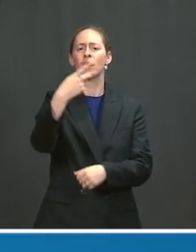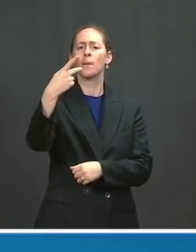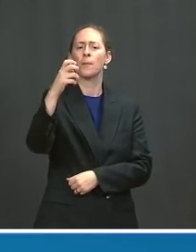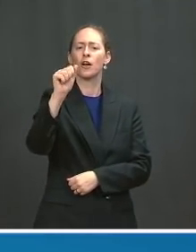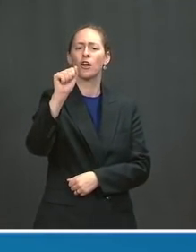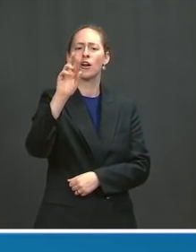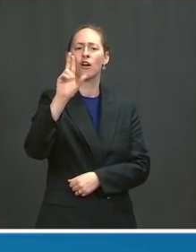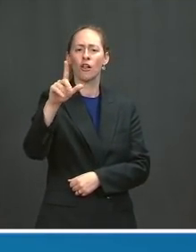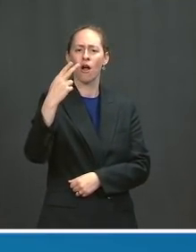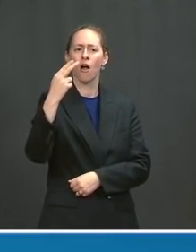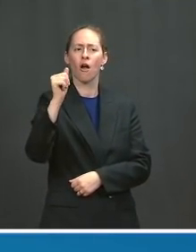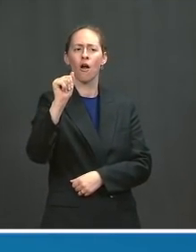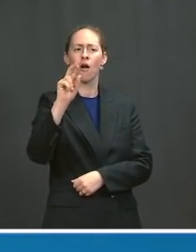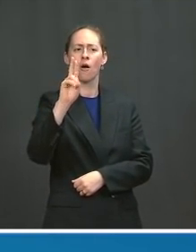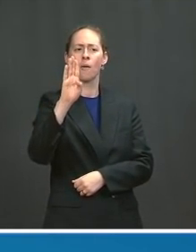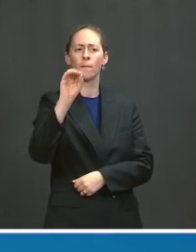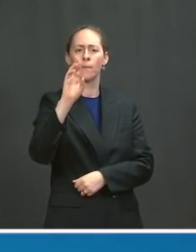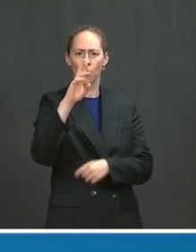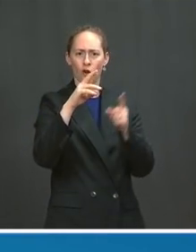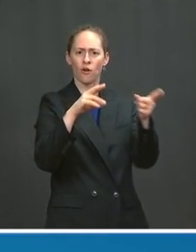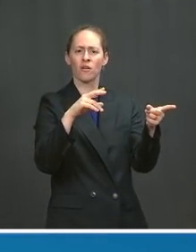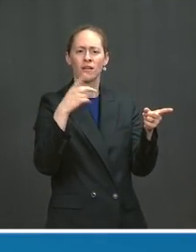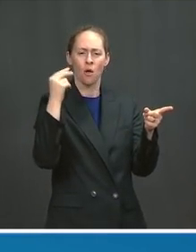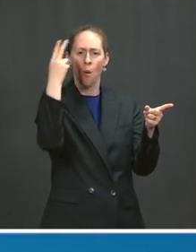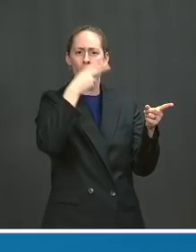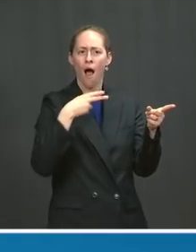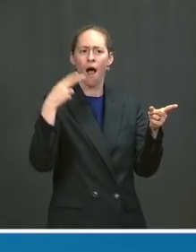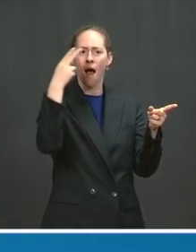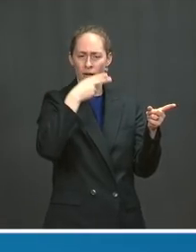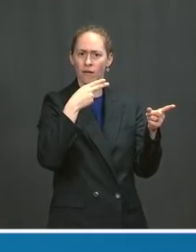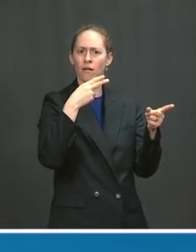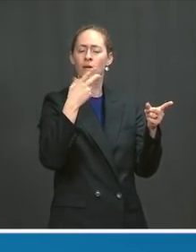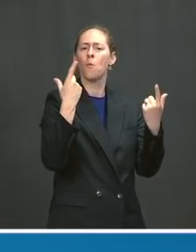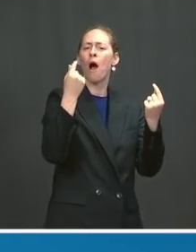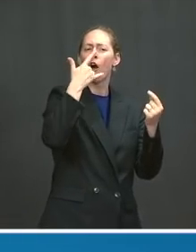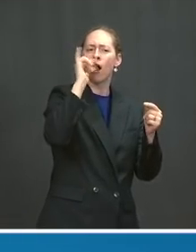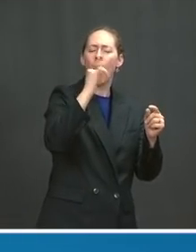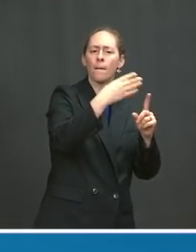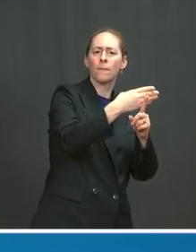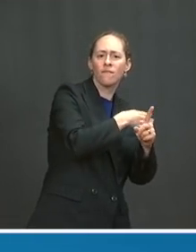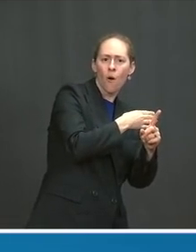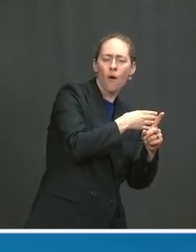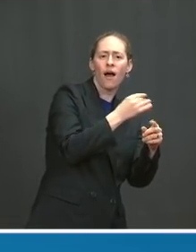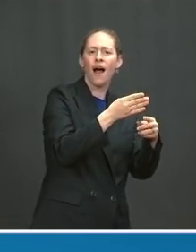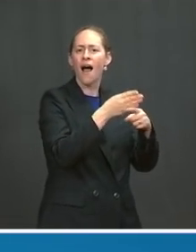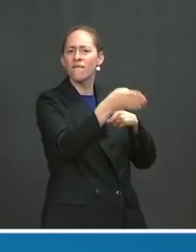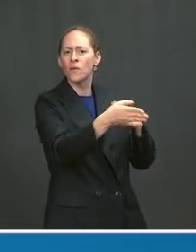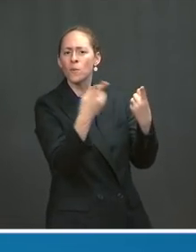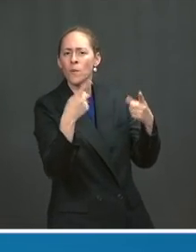and the world after, the world before the Civil Rights Act